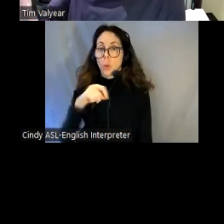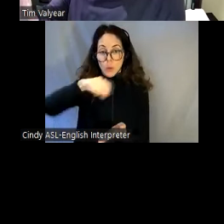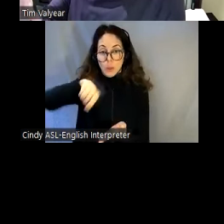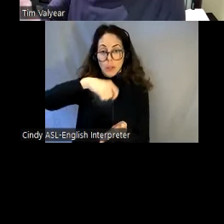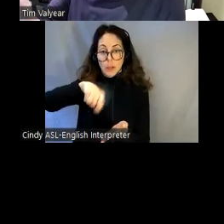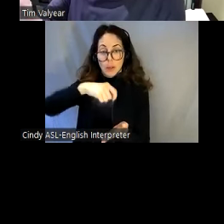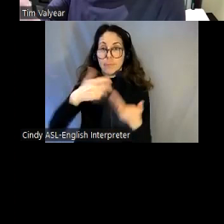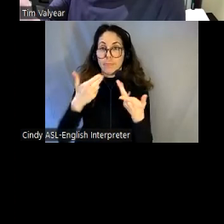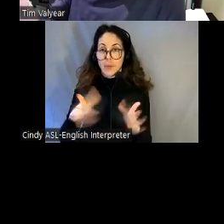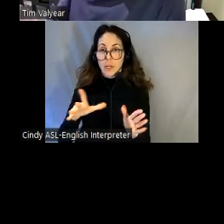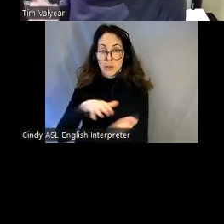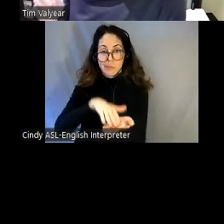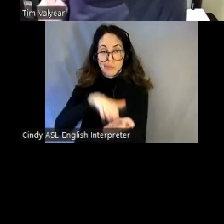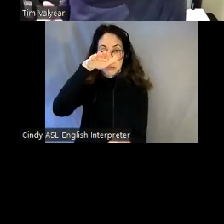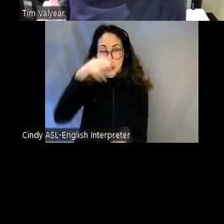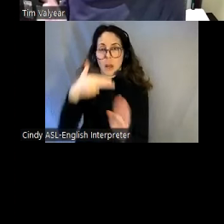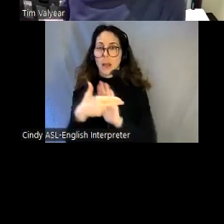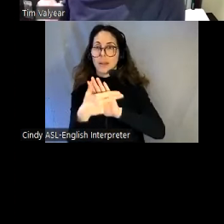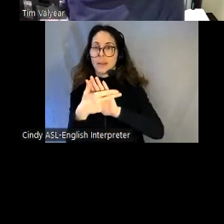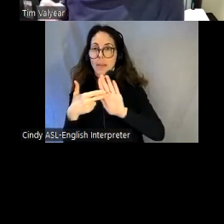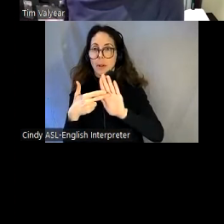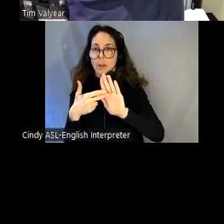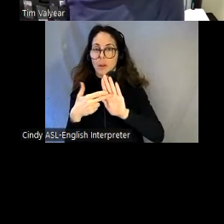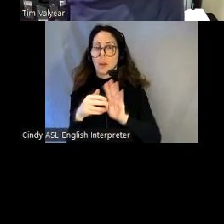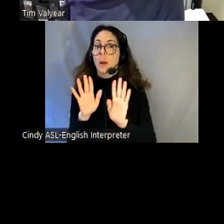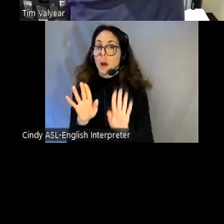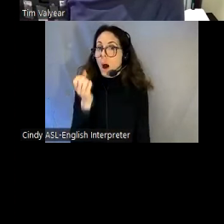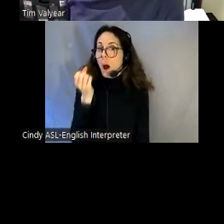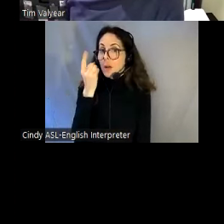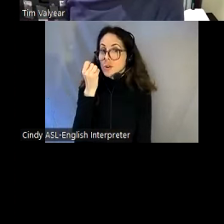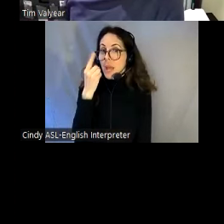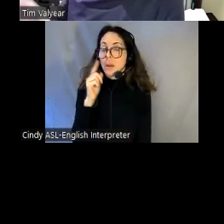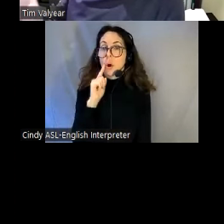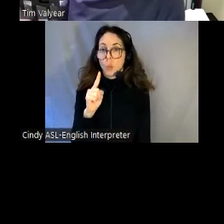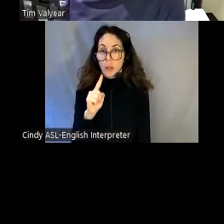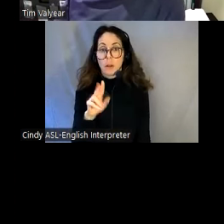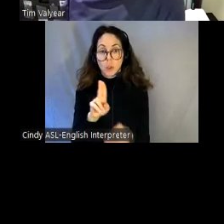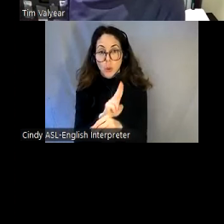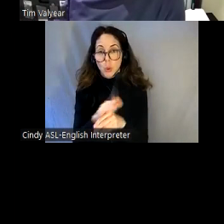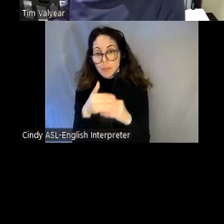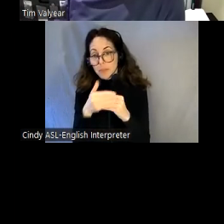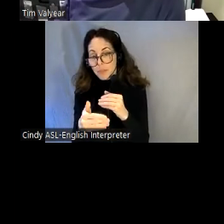furniture that could get discolored. What you do is when you make the solution, you put a label on it so